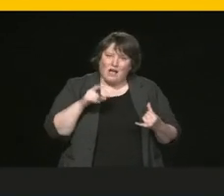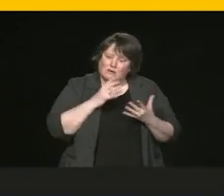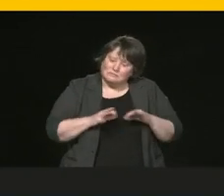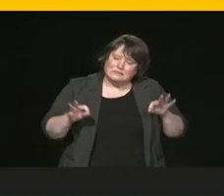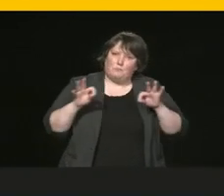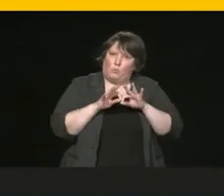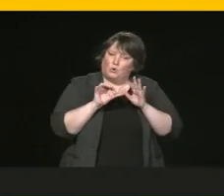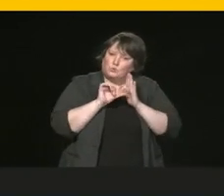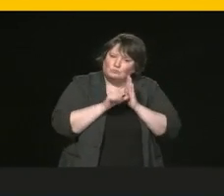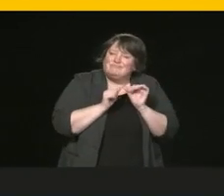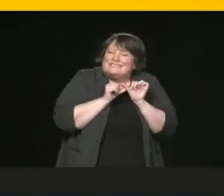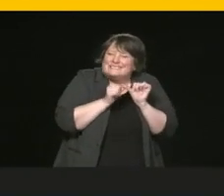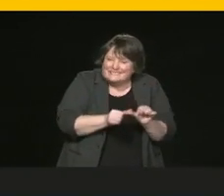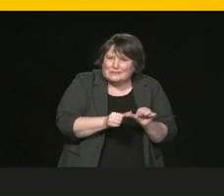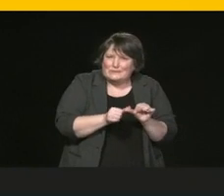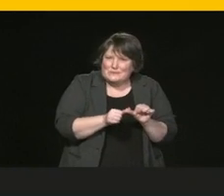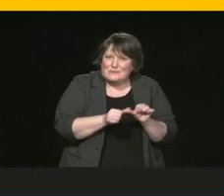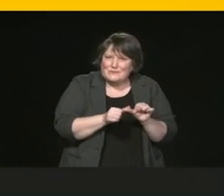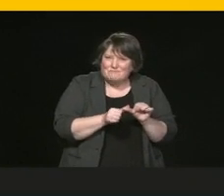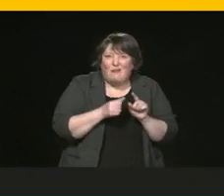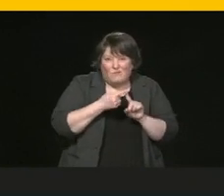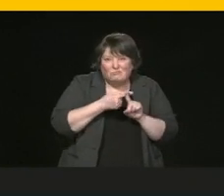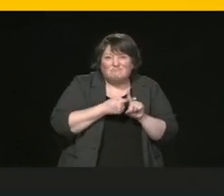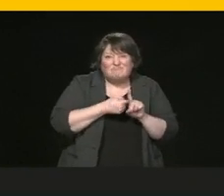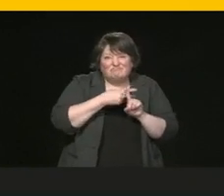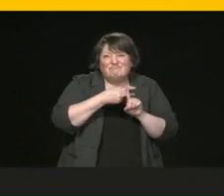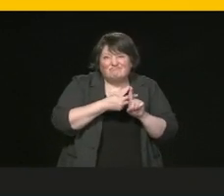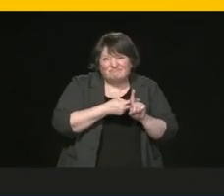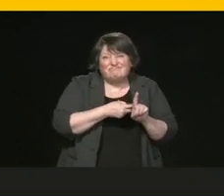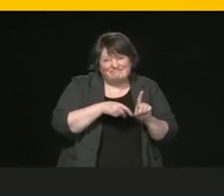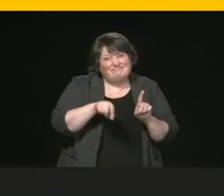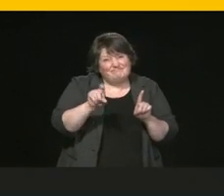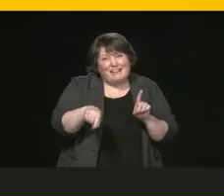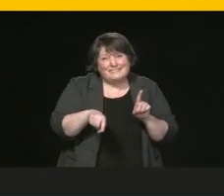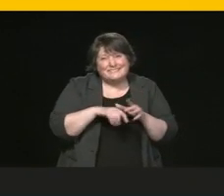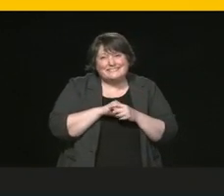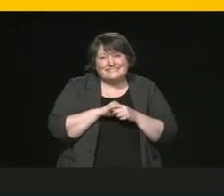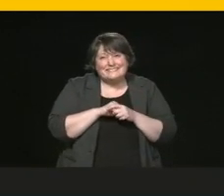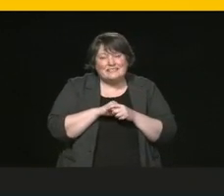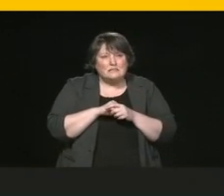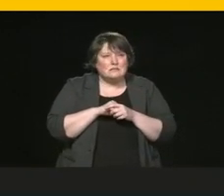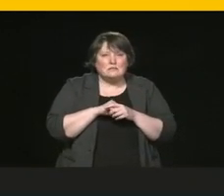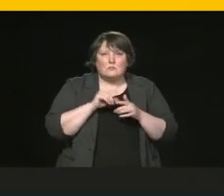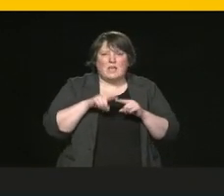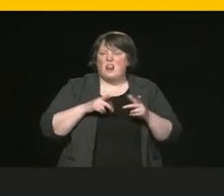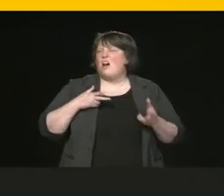POINT, WE NEED TO CONTINUE DOING WHAT WE ARE DOING NOW.